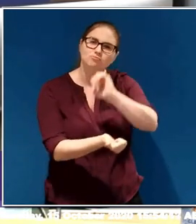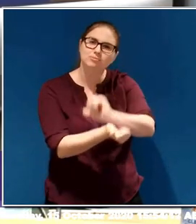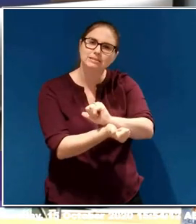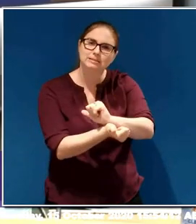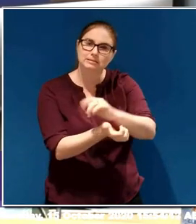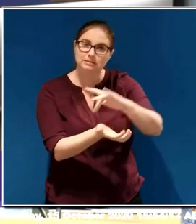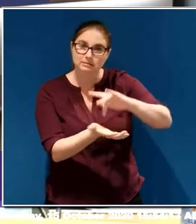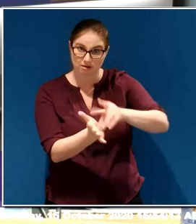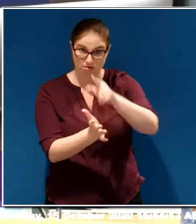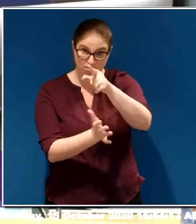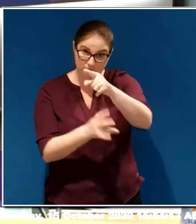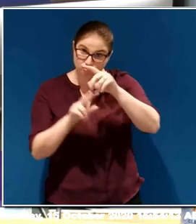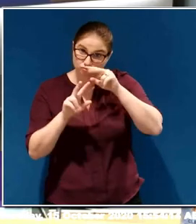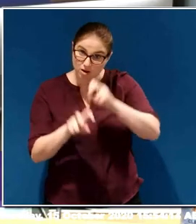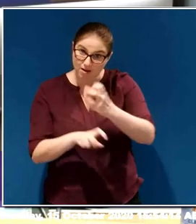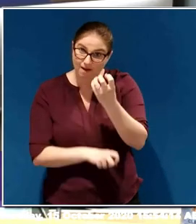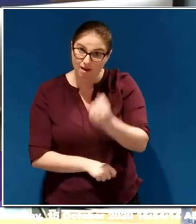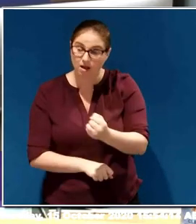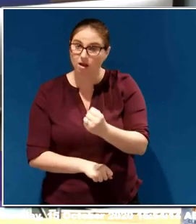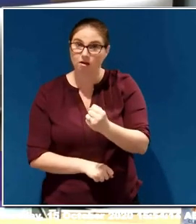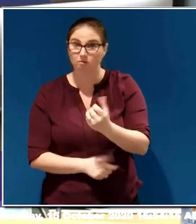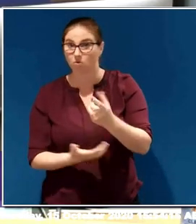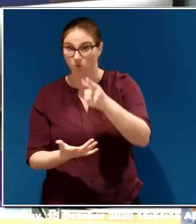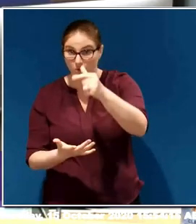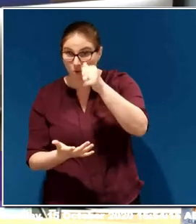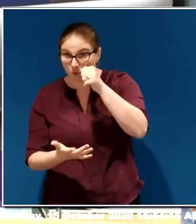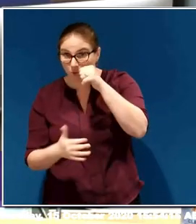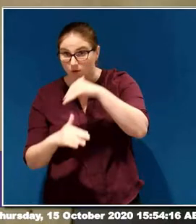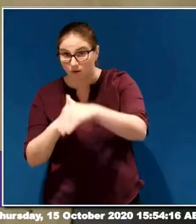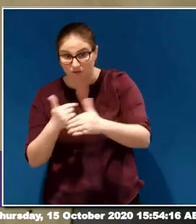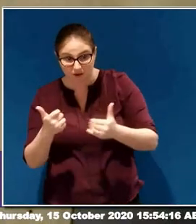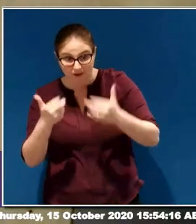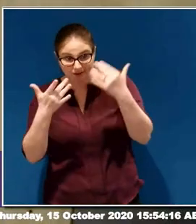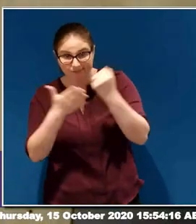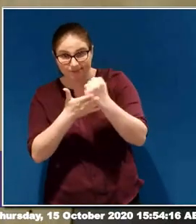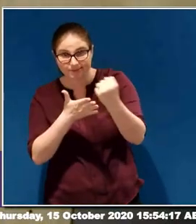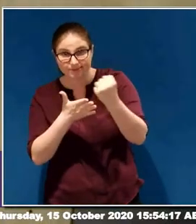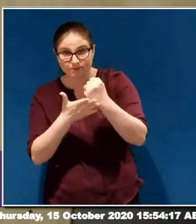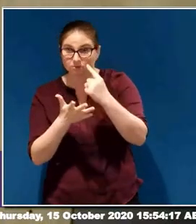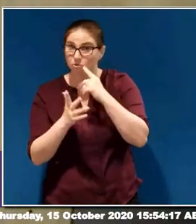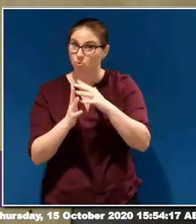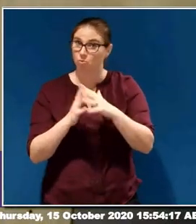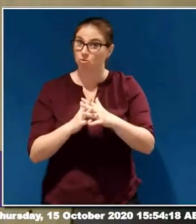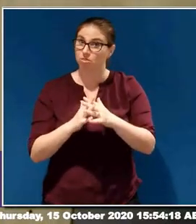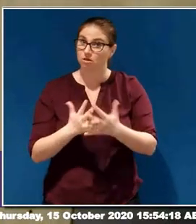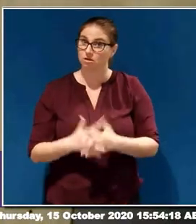in that area that would be useful to us? Thank you for your question, Commissioner Atkinson.